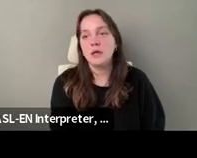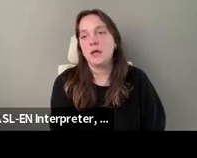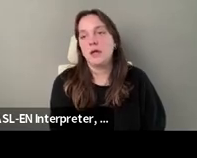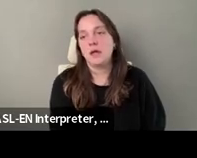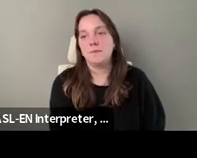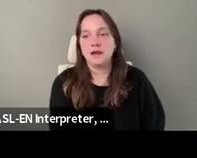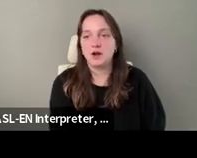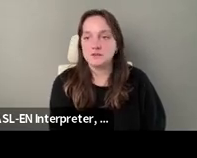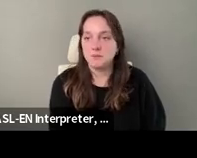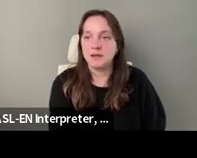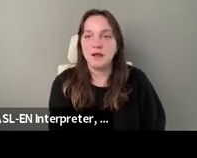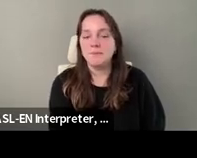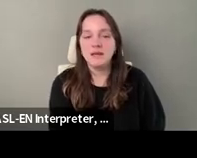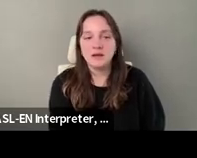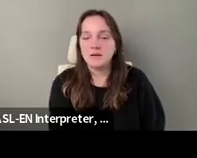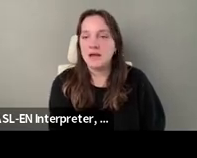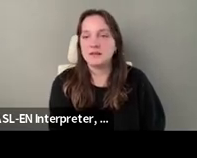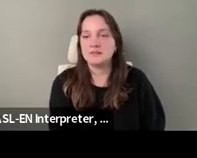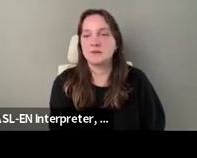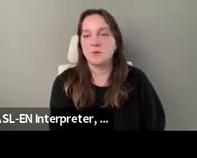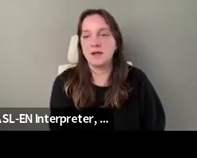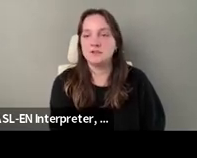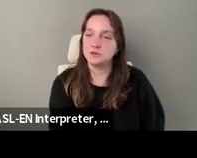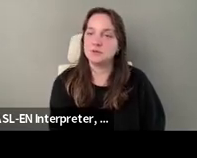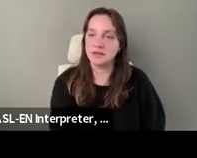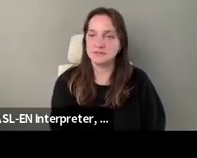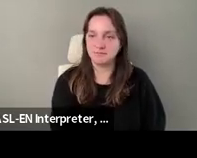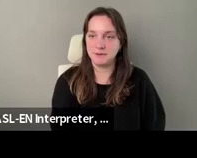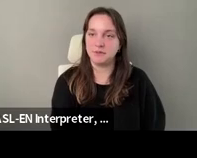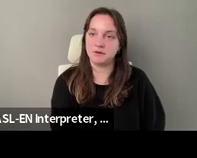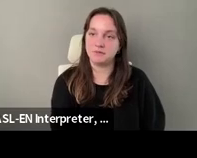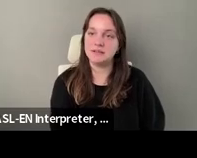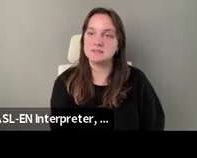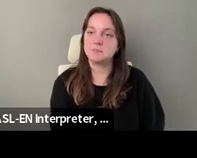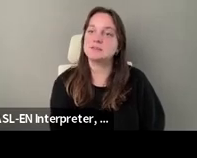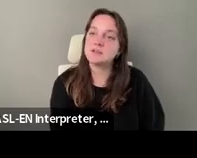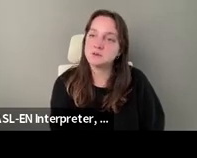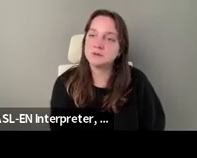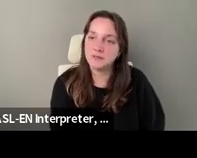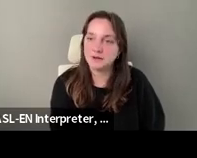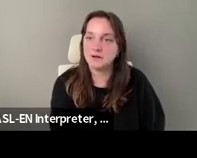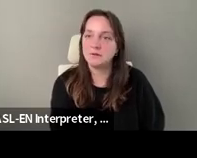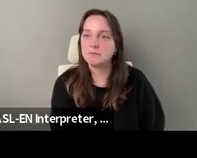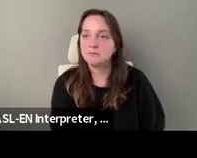as a way to get deaf people their rights, but there's also